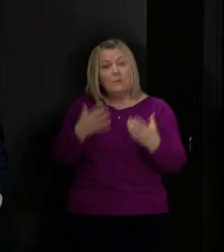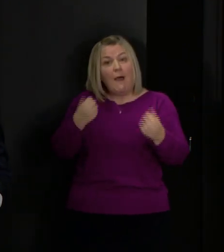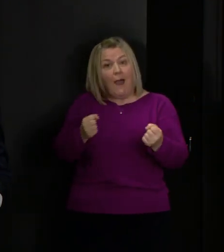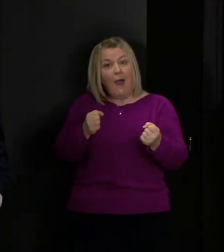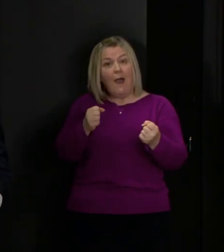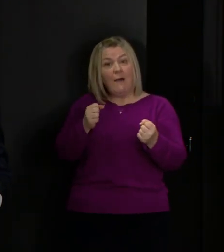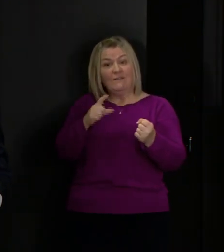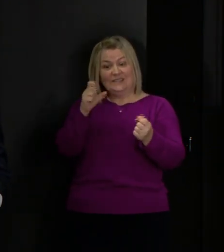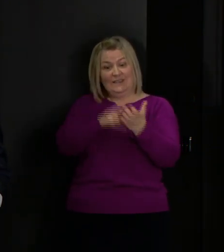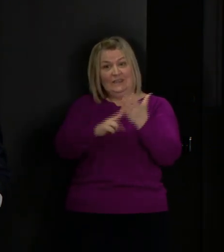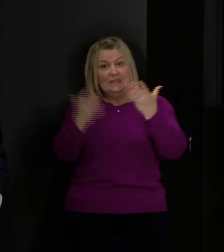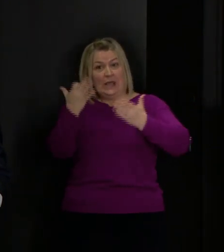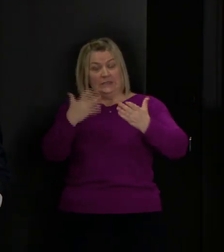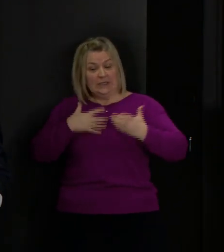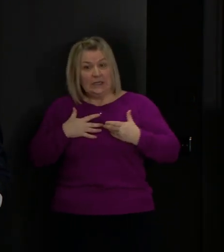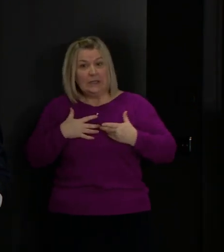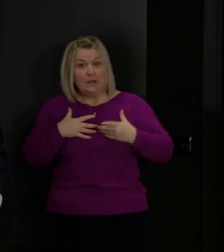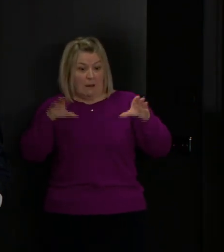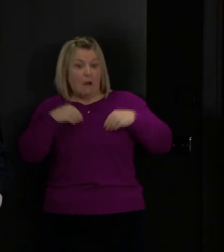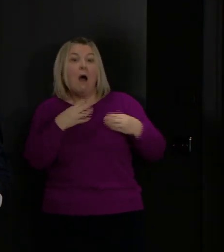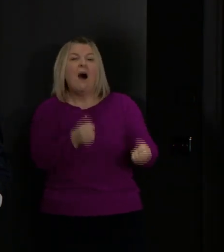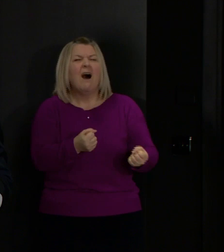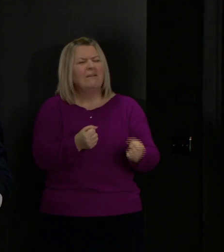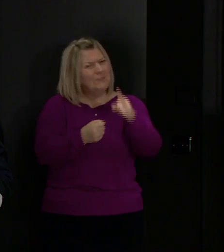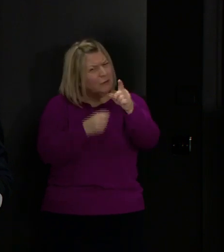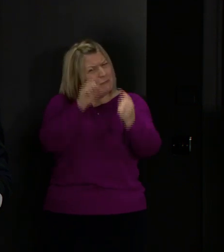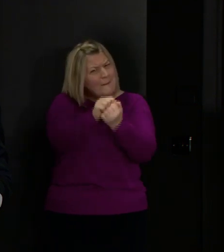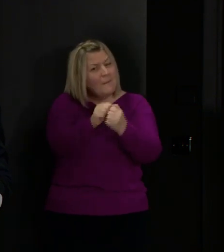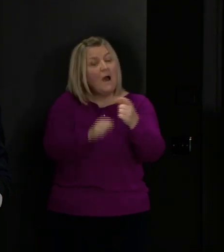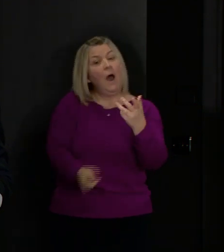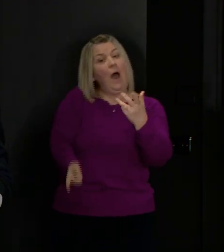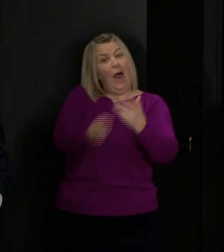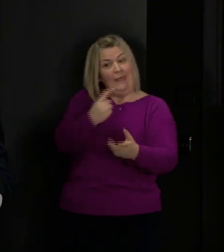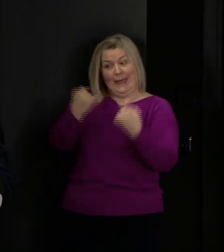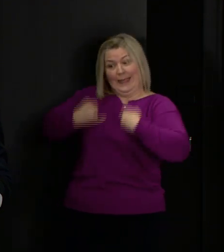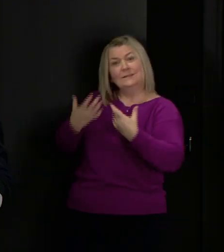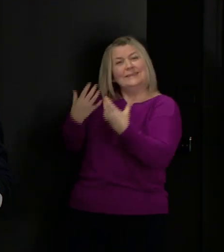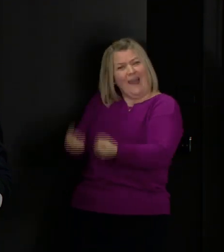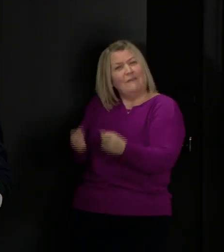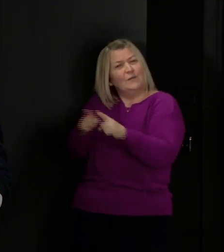get ill for other reasons as well. And my strong encouragement is to you today